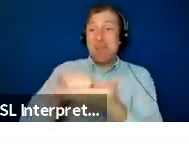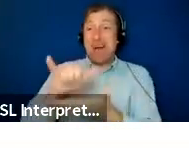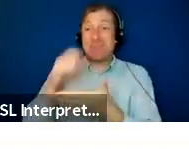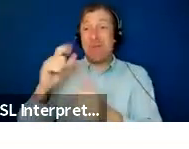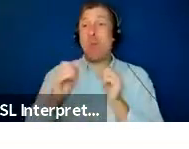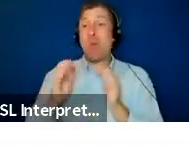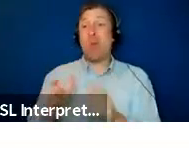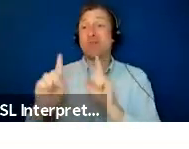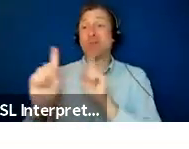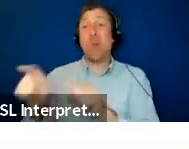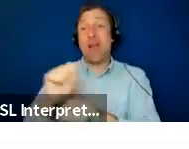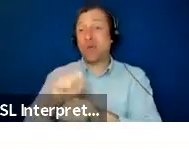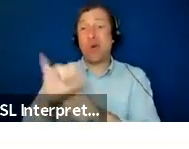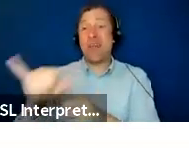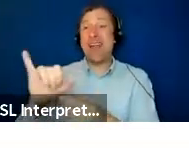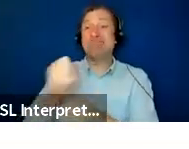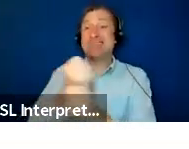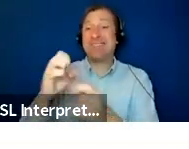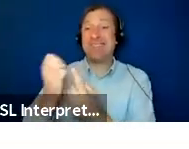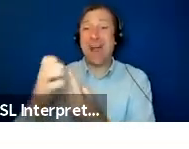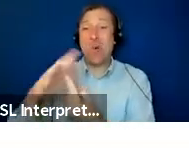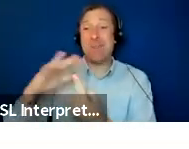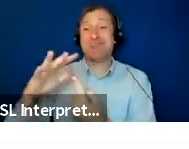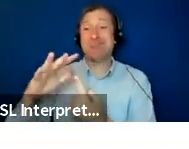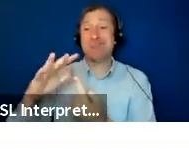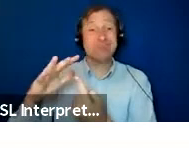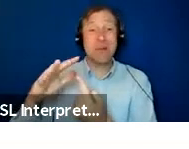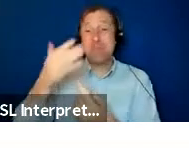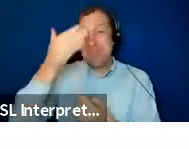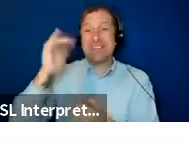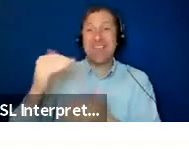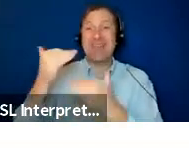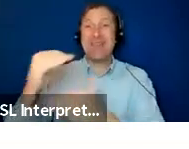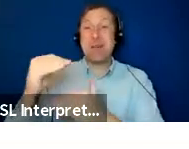to return to work and an environment of safety because of the fact that there are limitations on performers